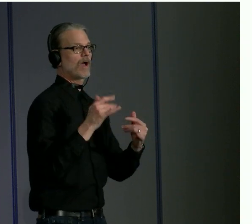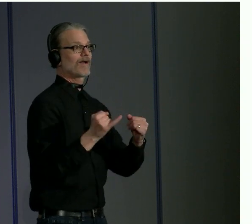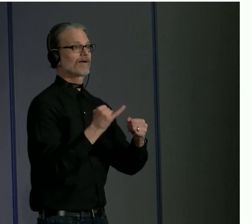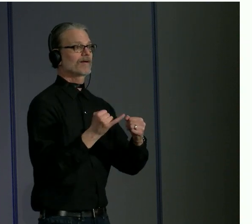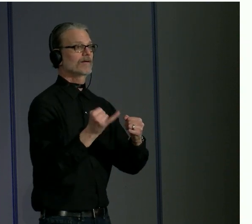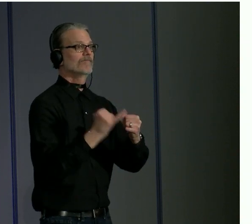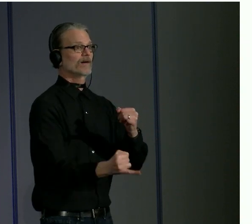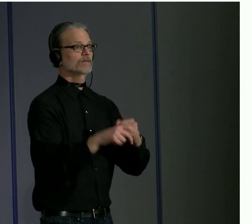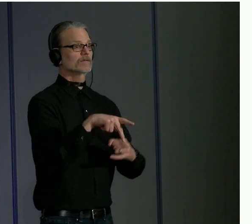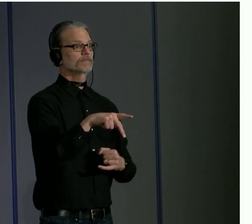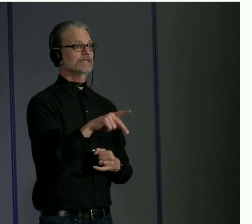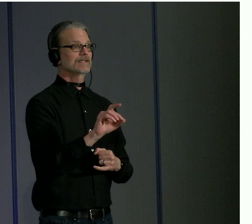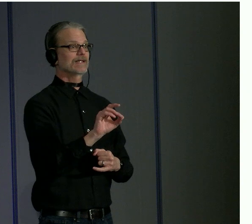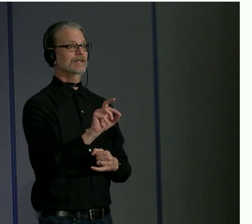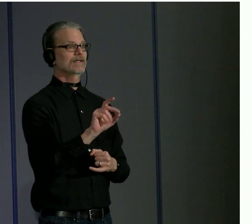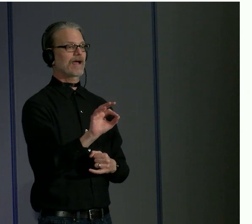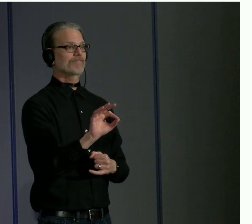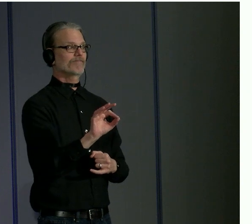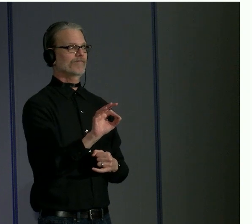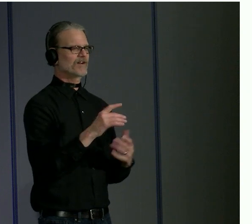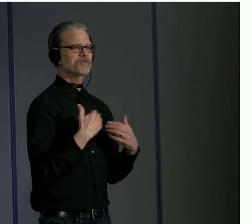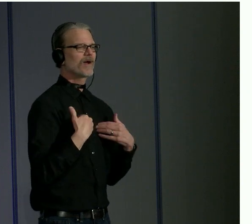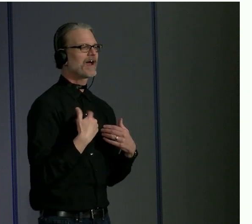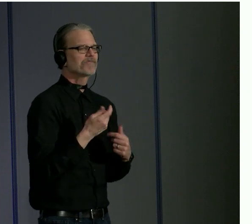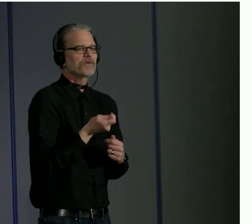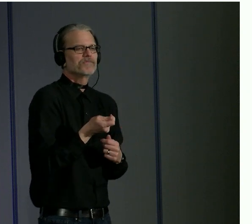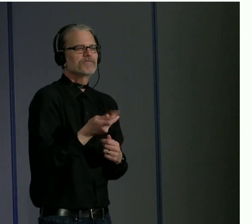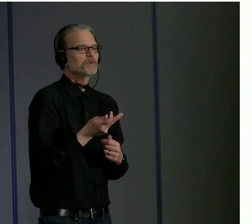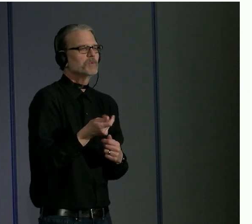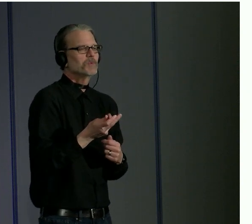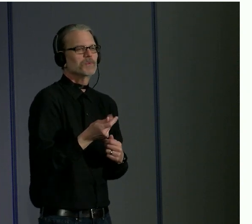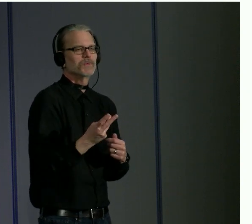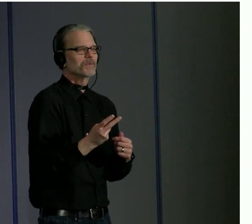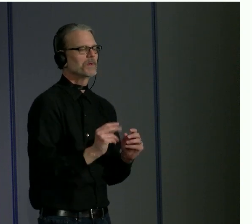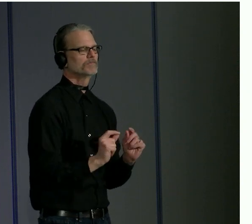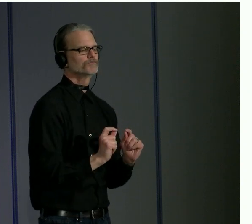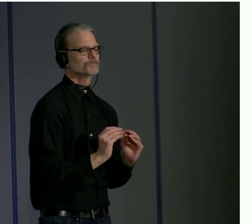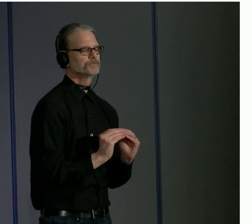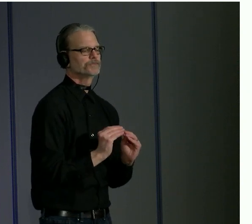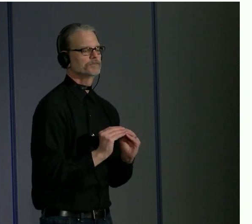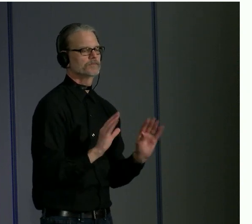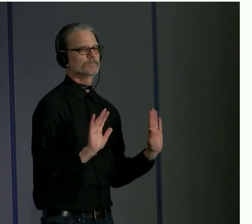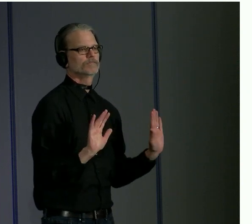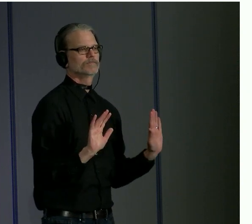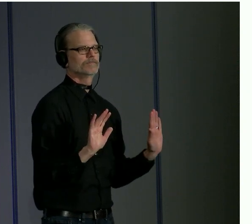there's so few modification that it's almost all ready to go. If you change the document